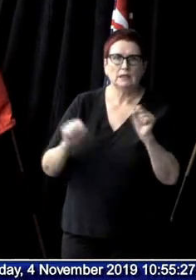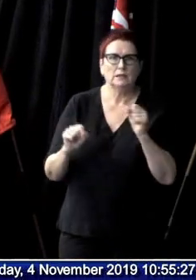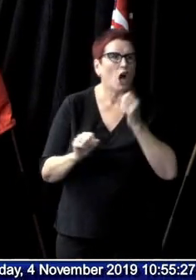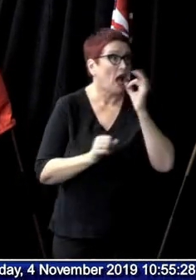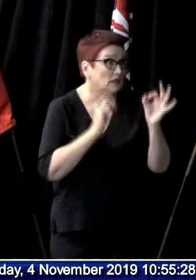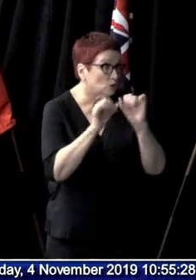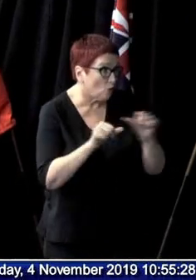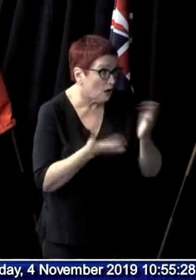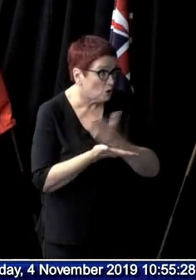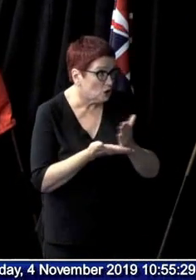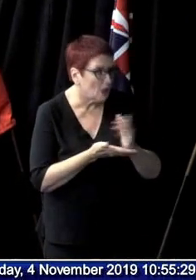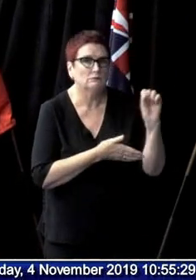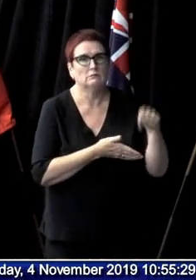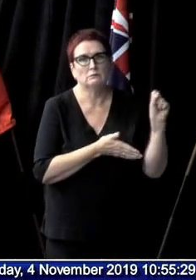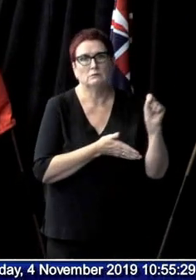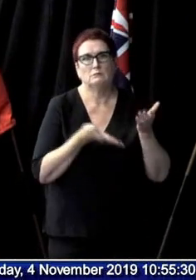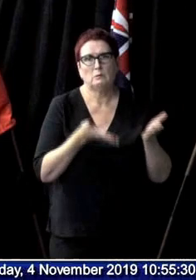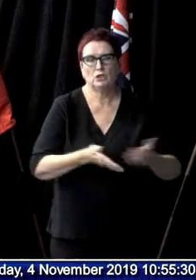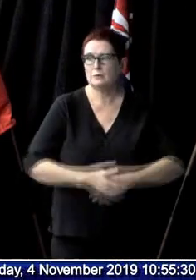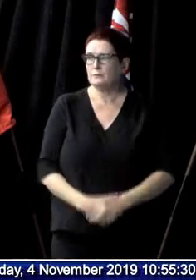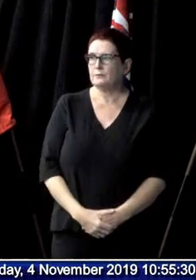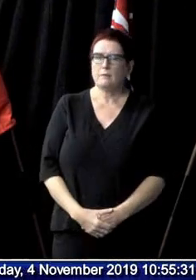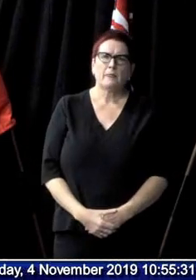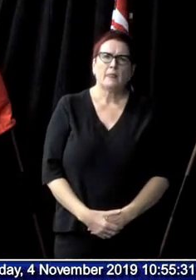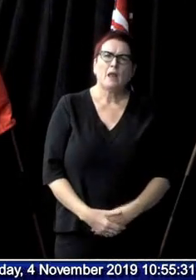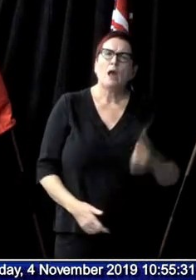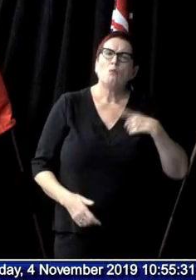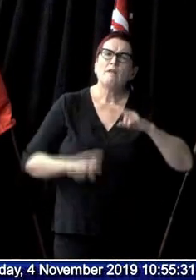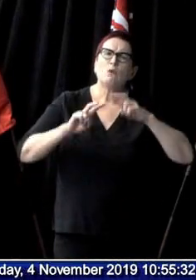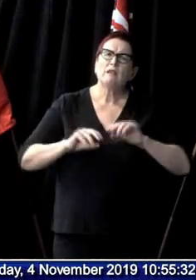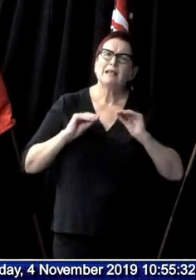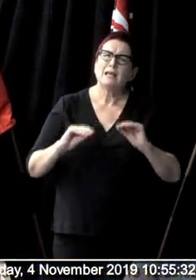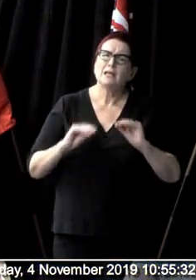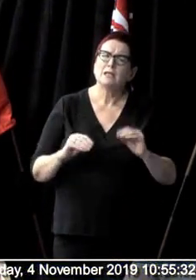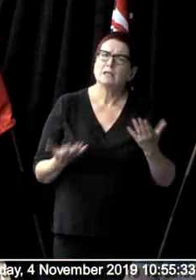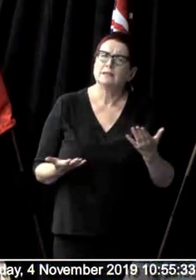Why look at education first? It’s not a matter of happenstance that education and learning has been selected